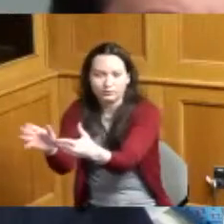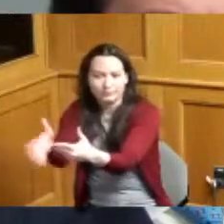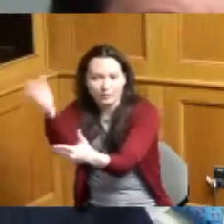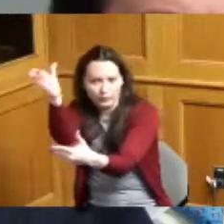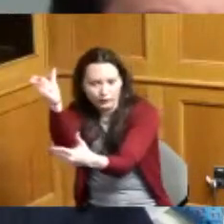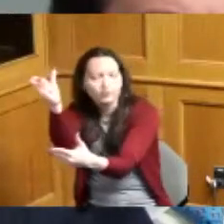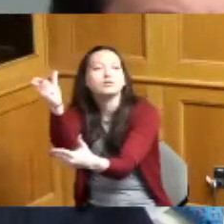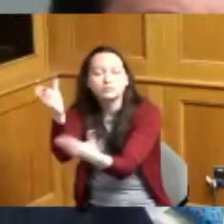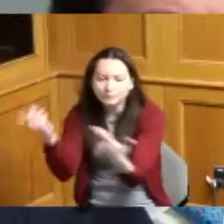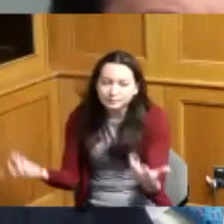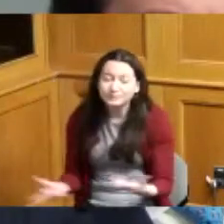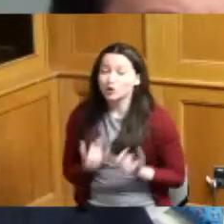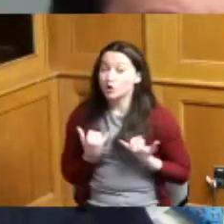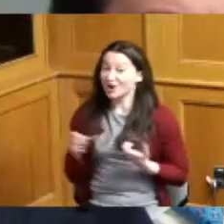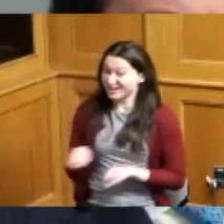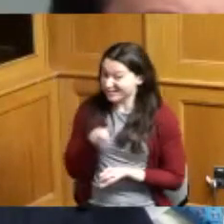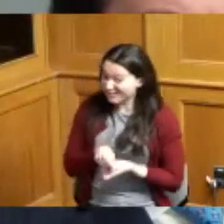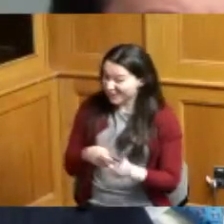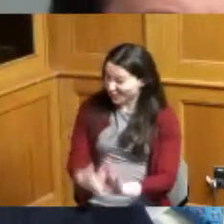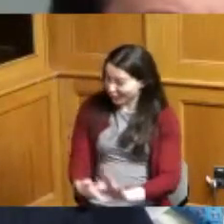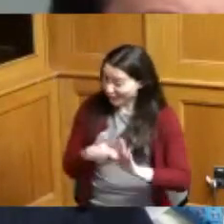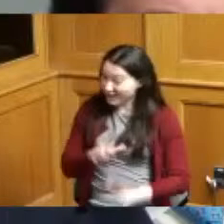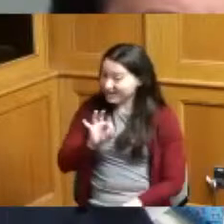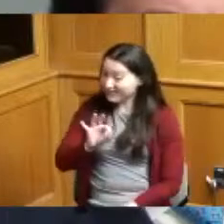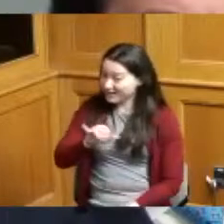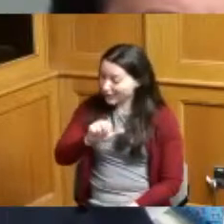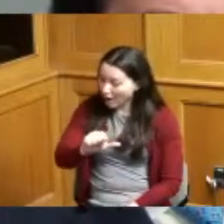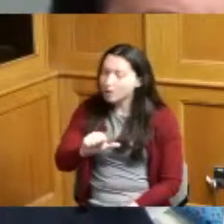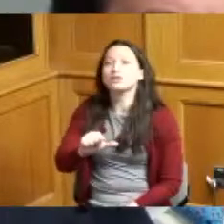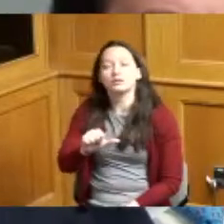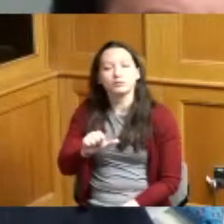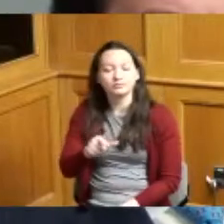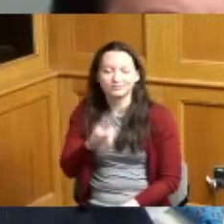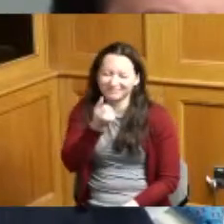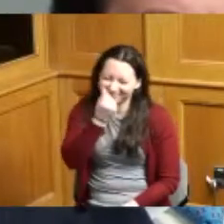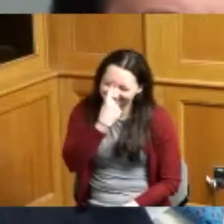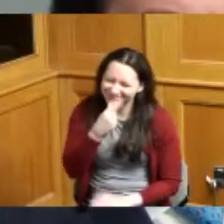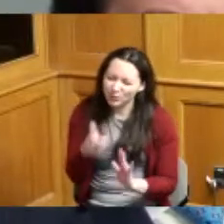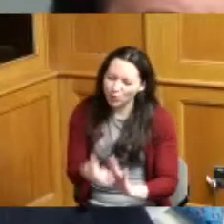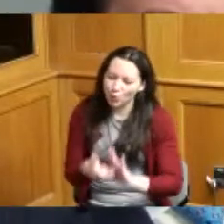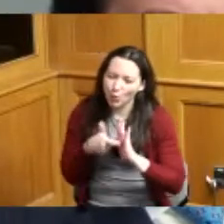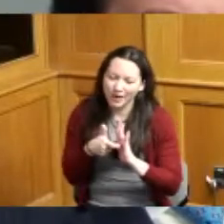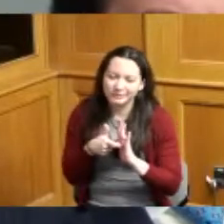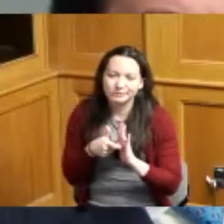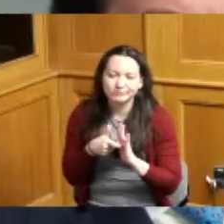um the current specifications for FIFA fields uh however require some additional